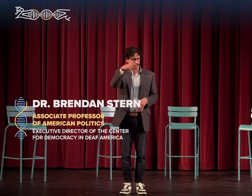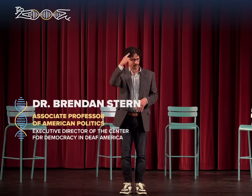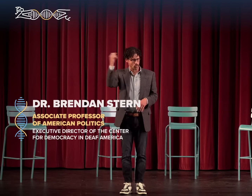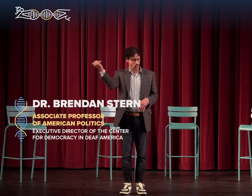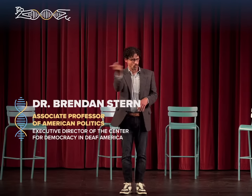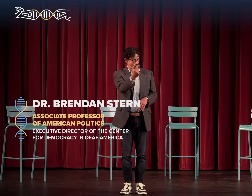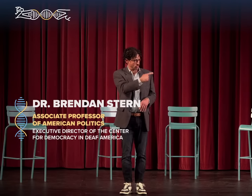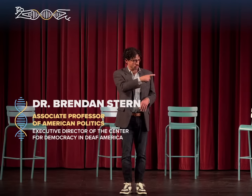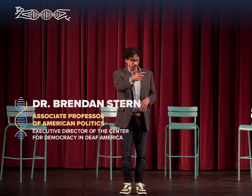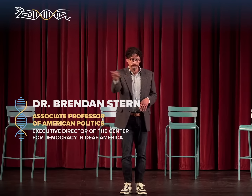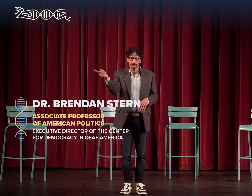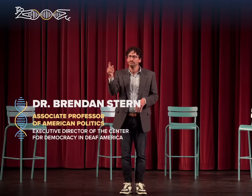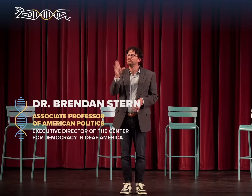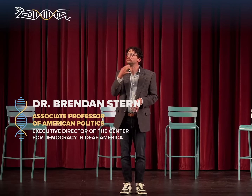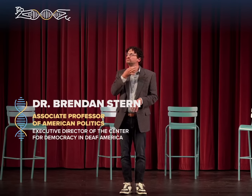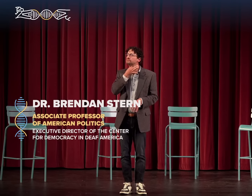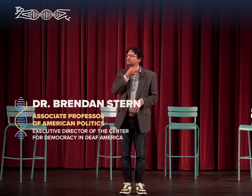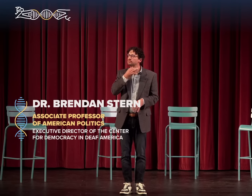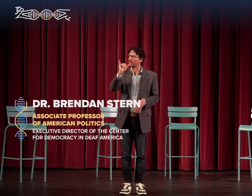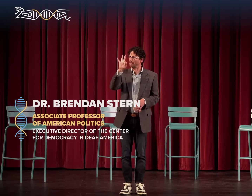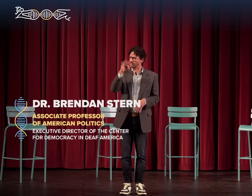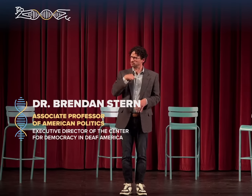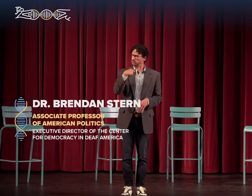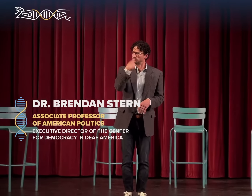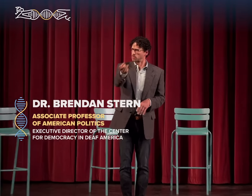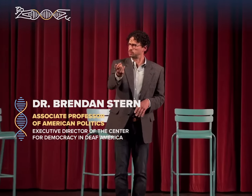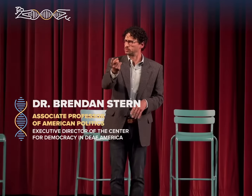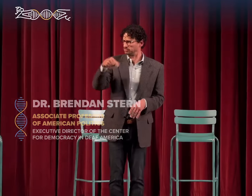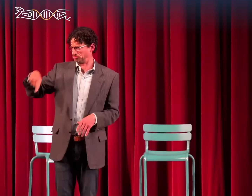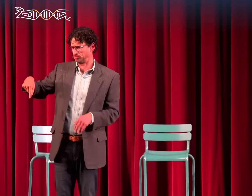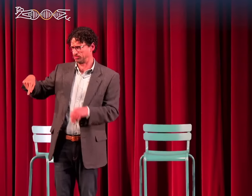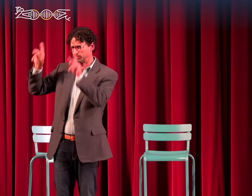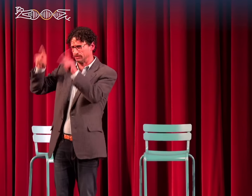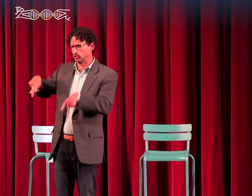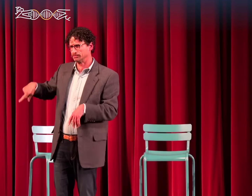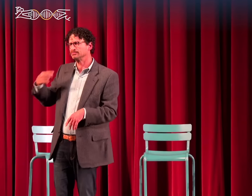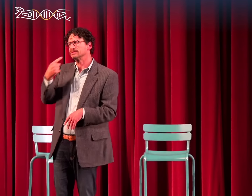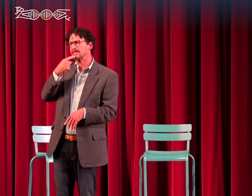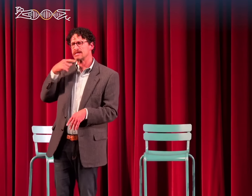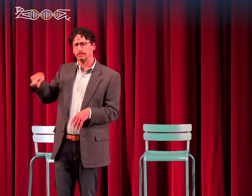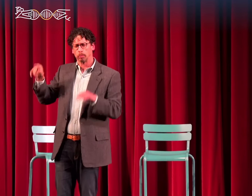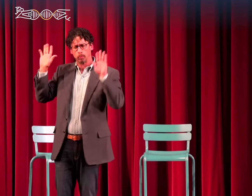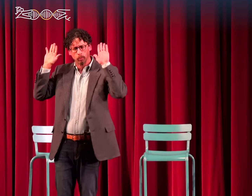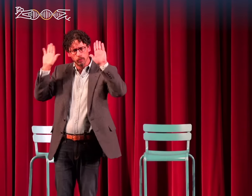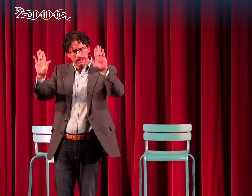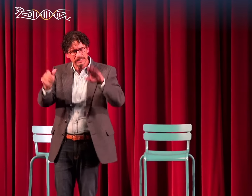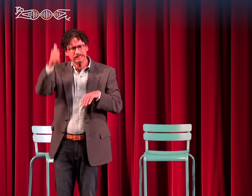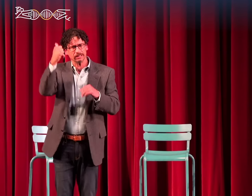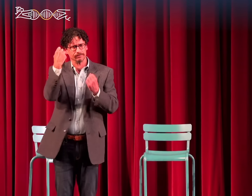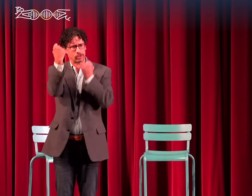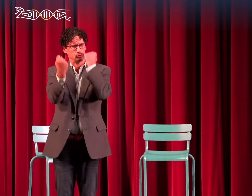Let me ask you here, if I told you that I had somebody here who said they